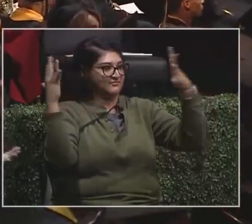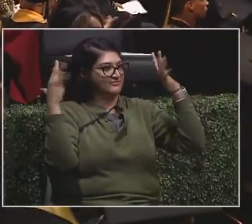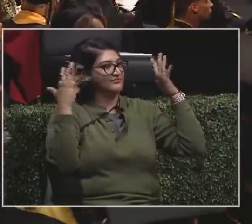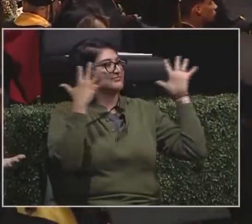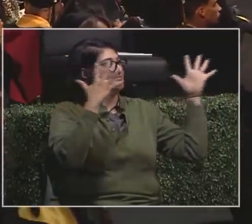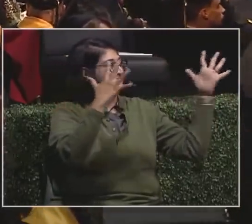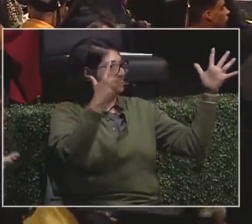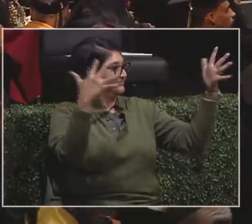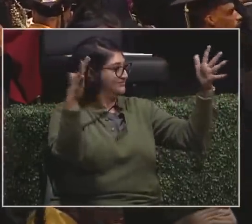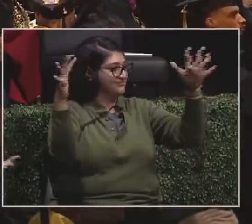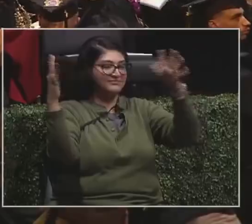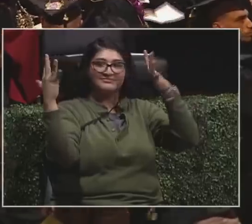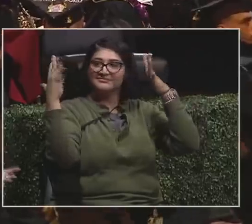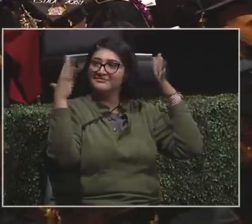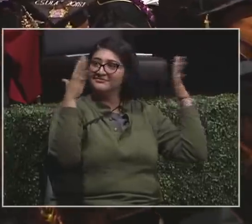ALL OF THE GRADUATES WHO ARE VETERANS TO